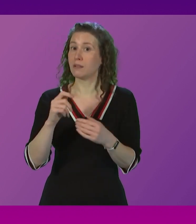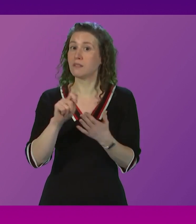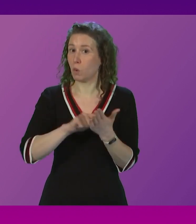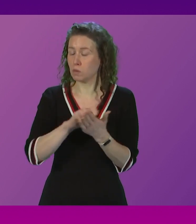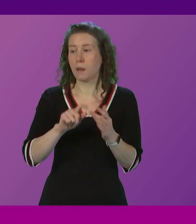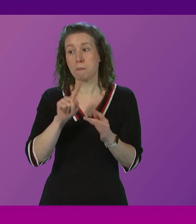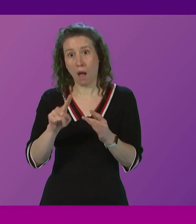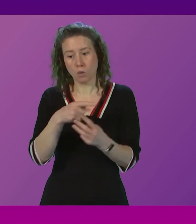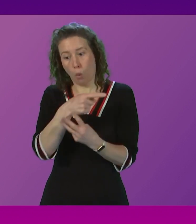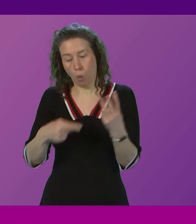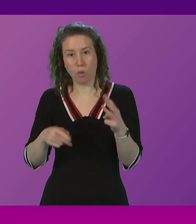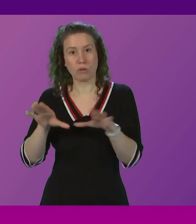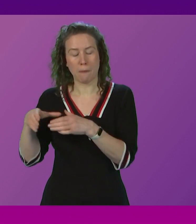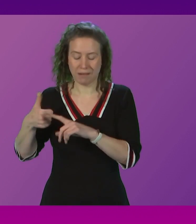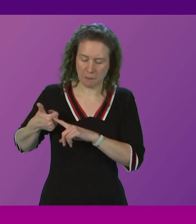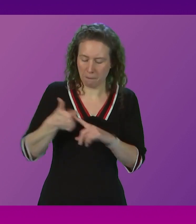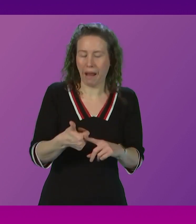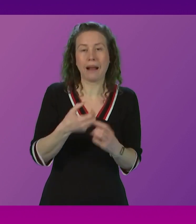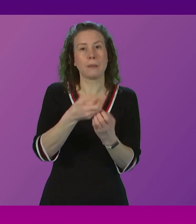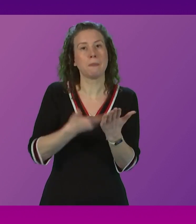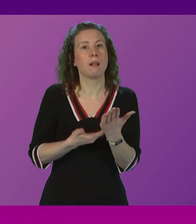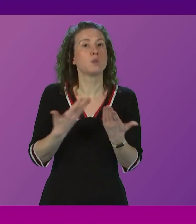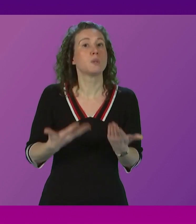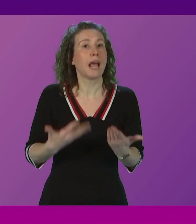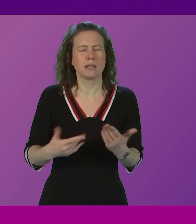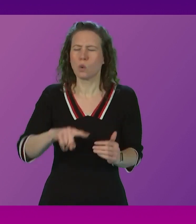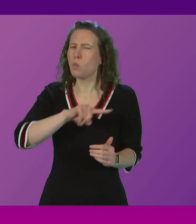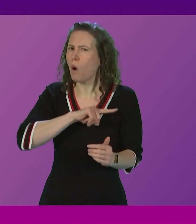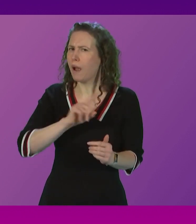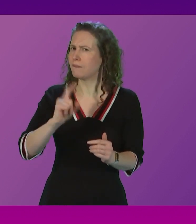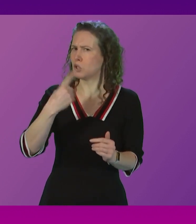all three parties are backing the bill today. Why do the First Minister and her